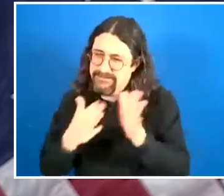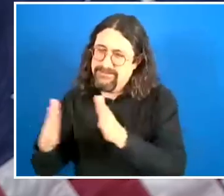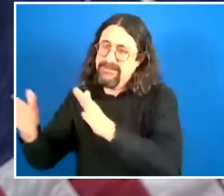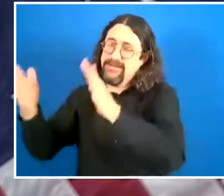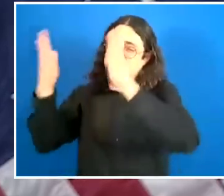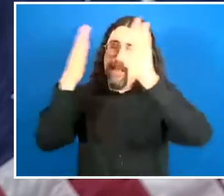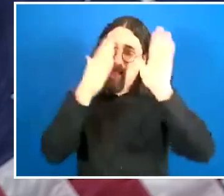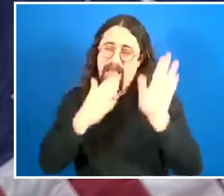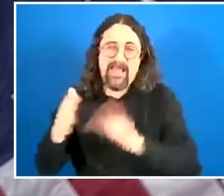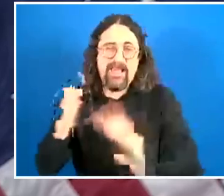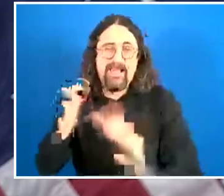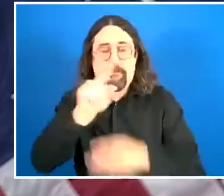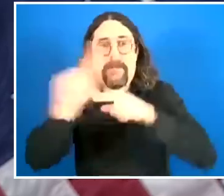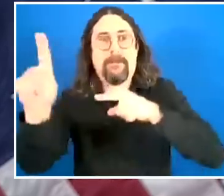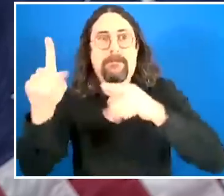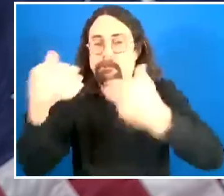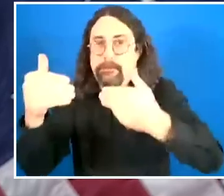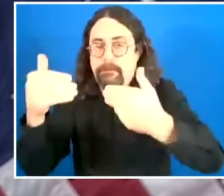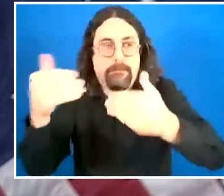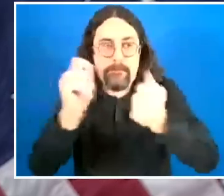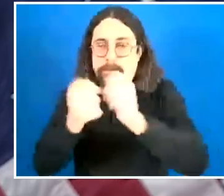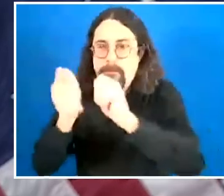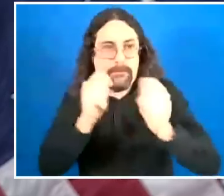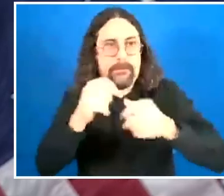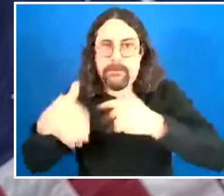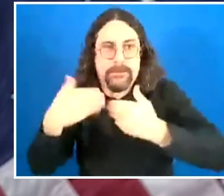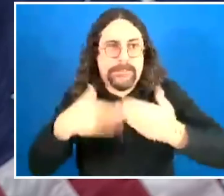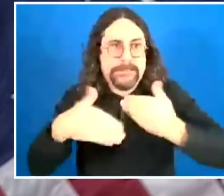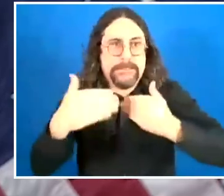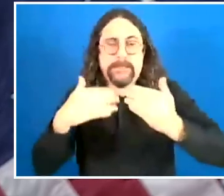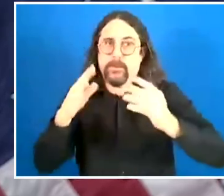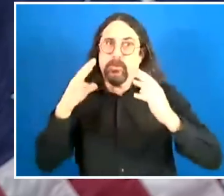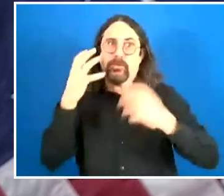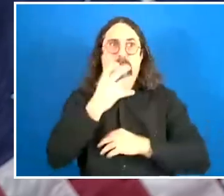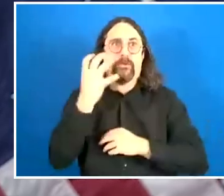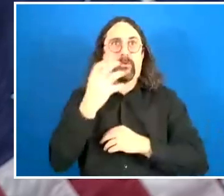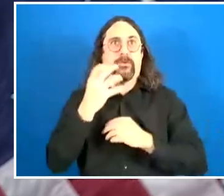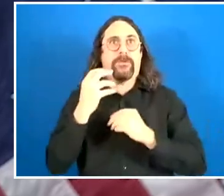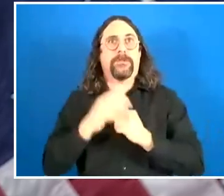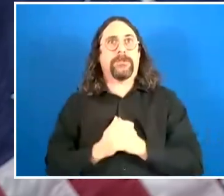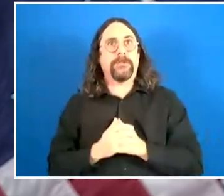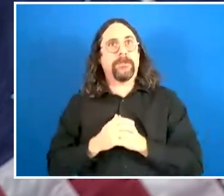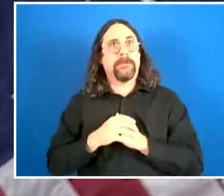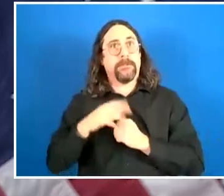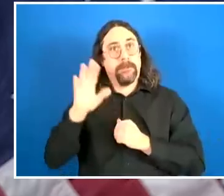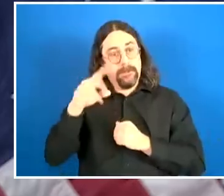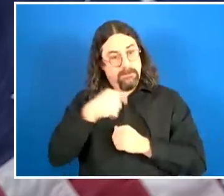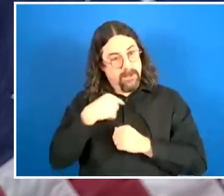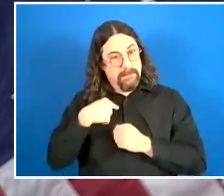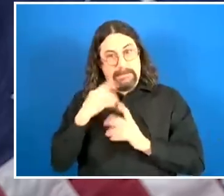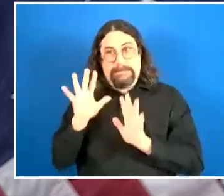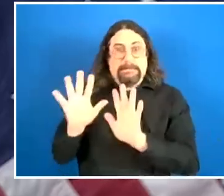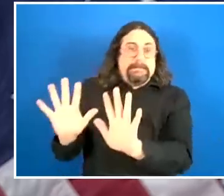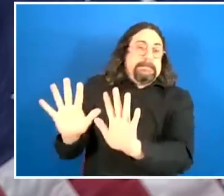AND IT'S BEEN INSPIRING TO WATCH THEM. IT'S BEEN INSPIRING TO WATCH THE PARENTS